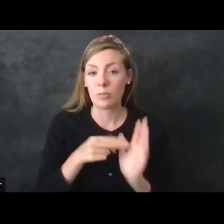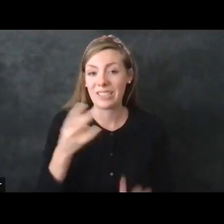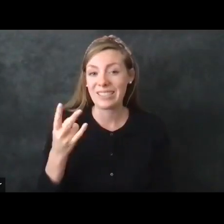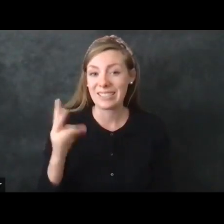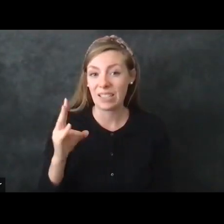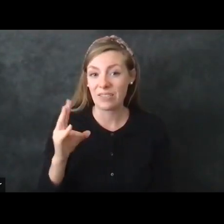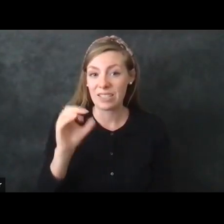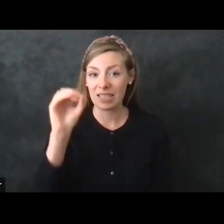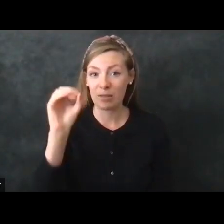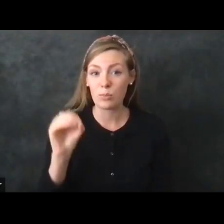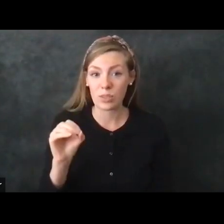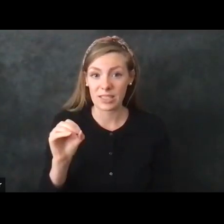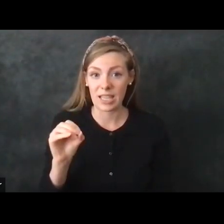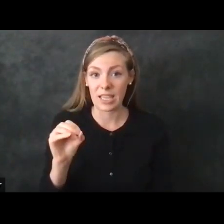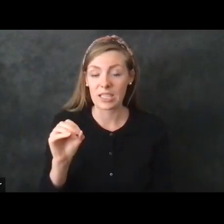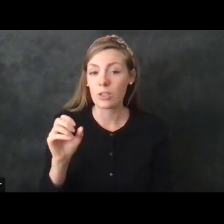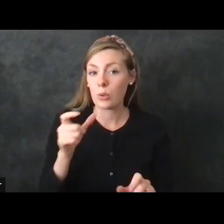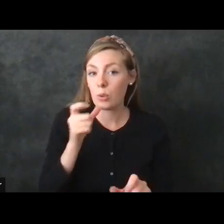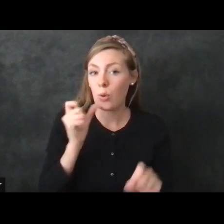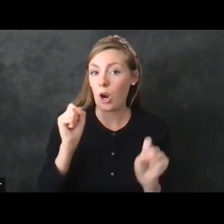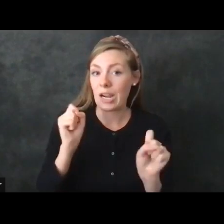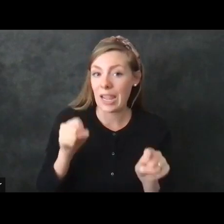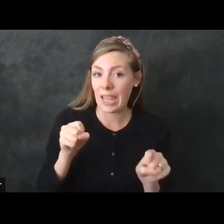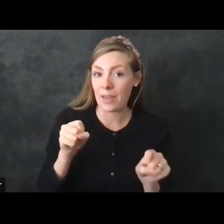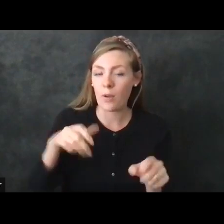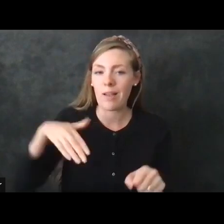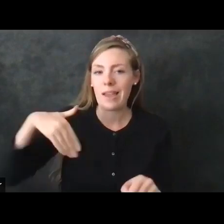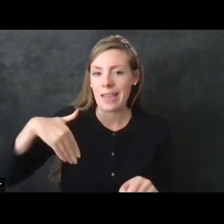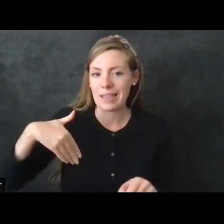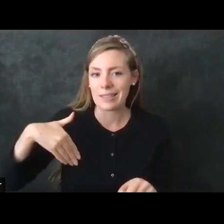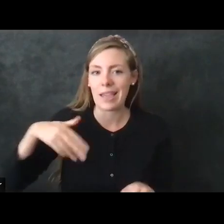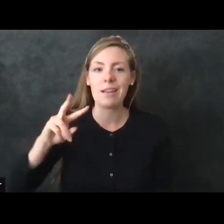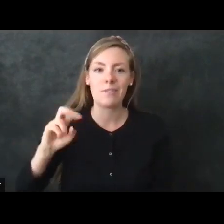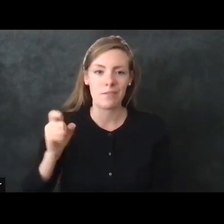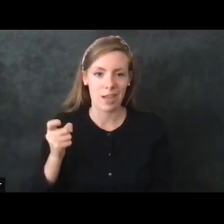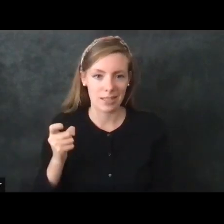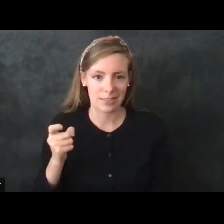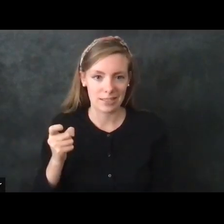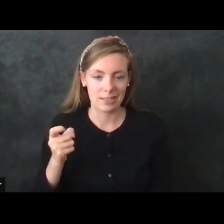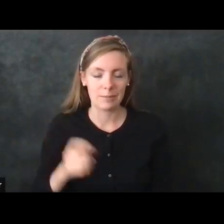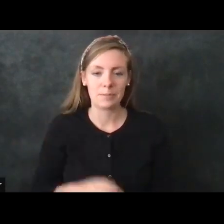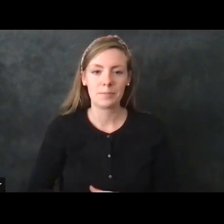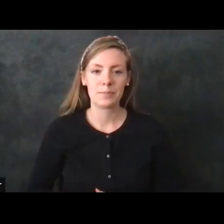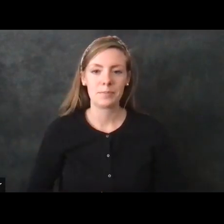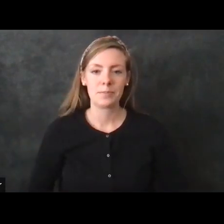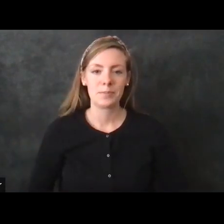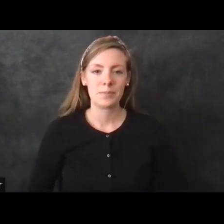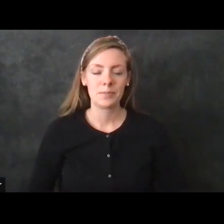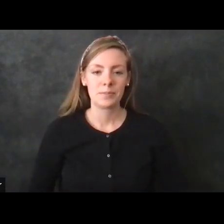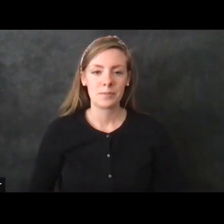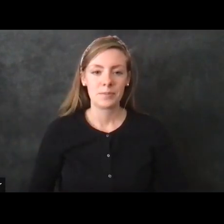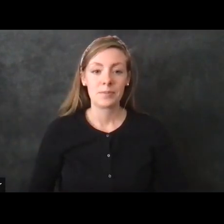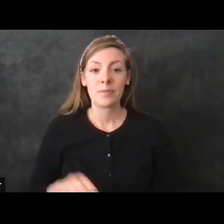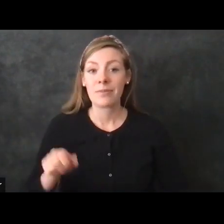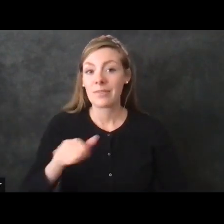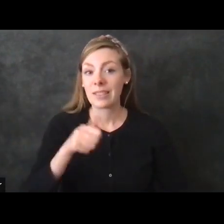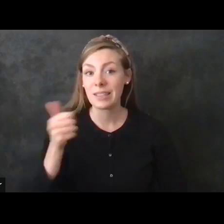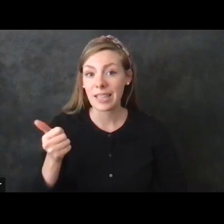over eligible population has yet to receive at least one dose of the vaccine. The other encouraging news is that our